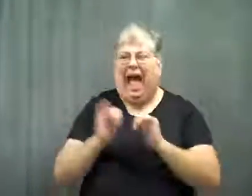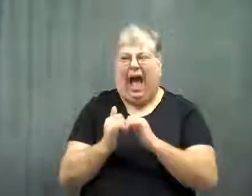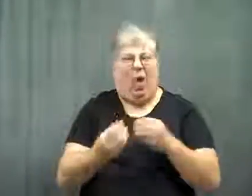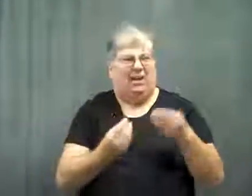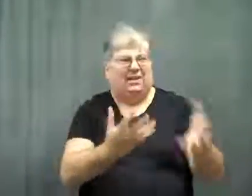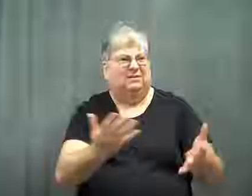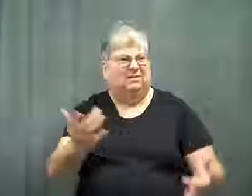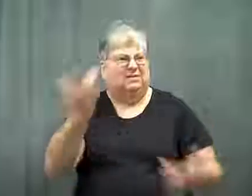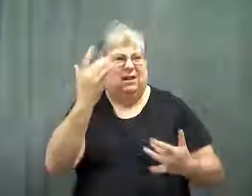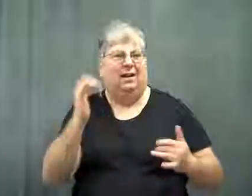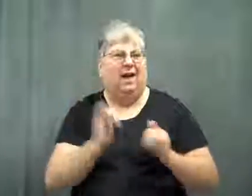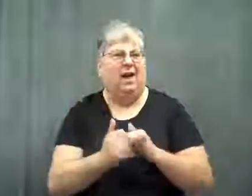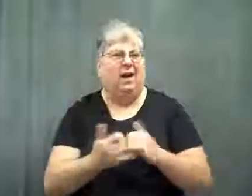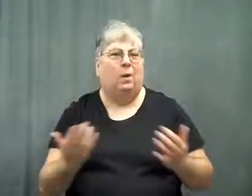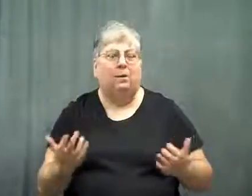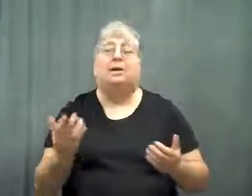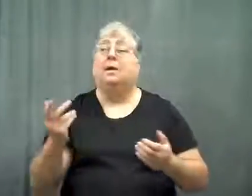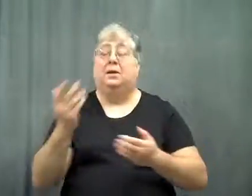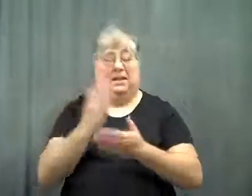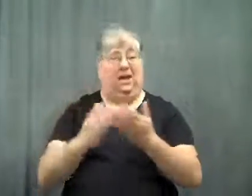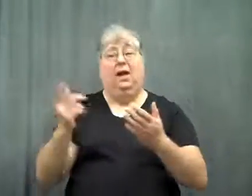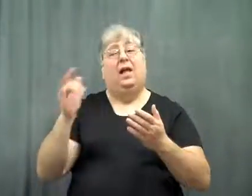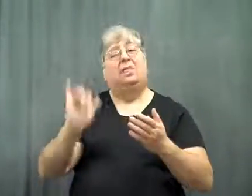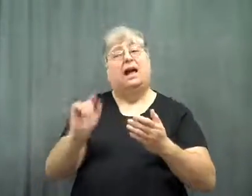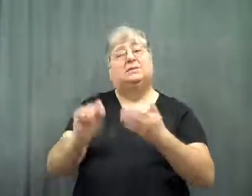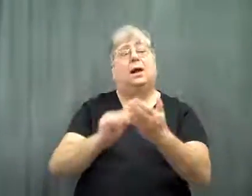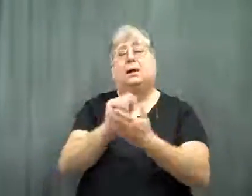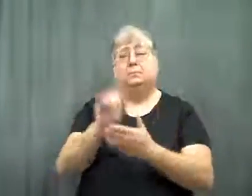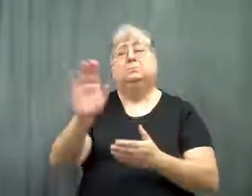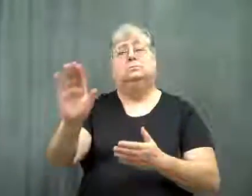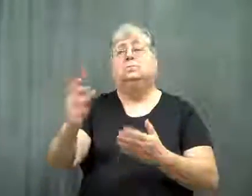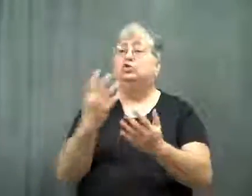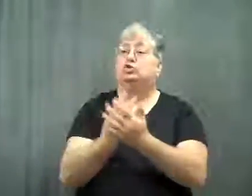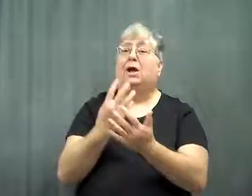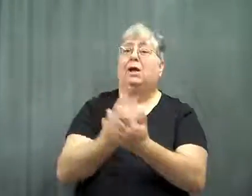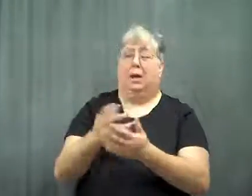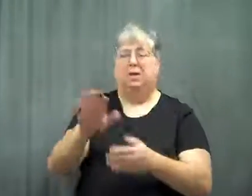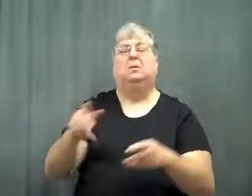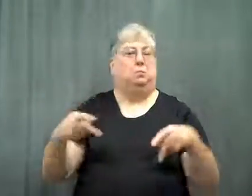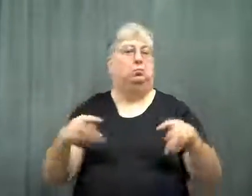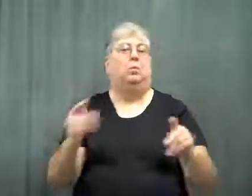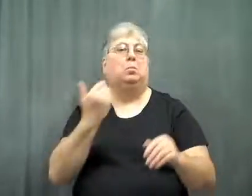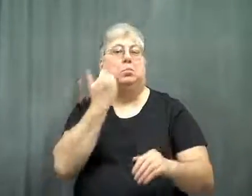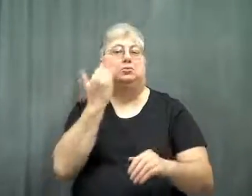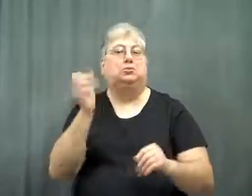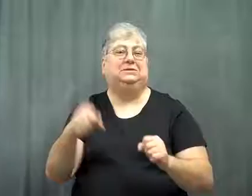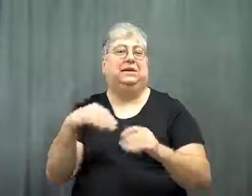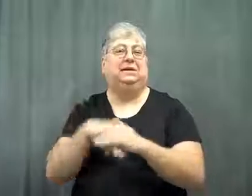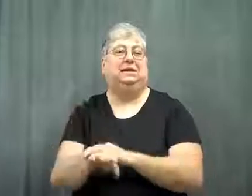How were these people infected? At this time the jails would allow prostitutes to come in.